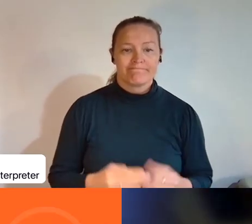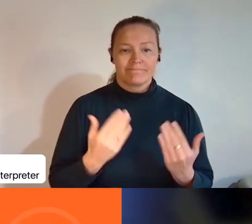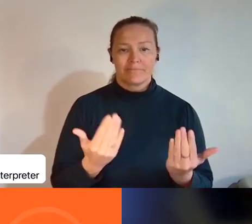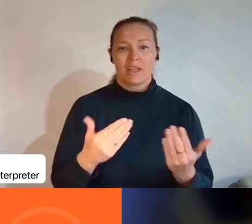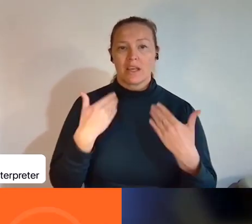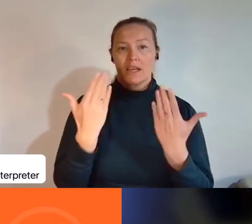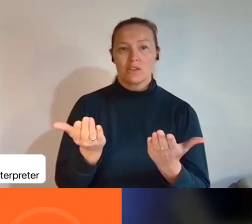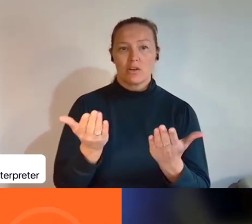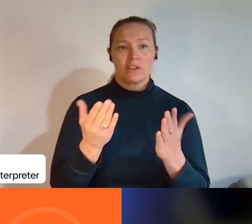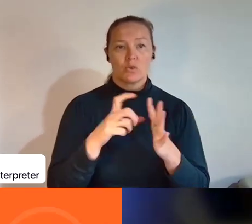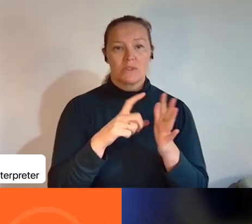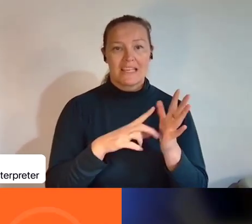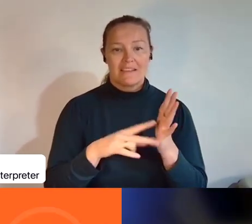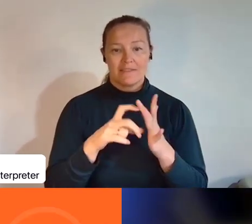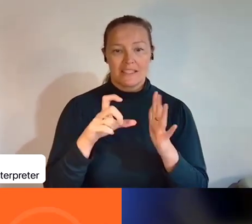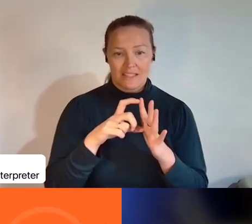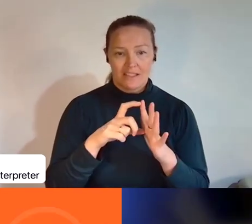to David to close us with a karakia. Kia karakia tātou. Kia whakairia te tapu, kia wātea ai te ara,